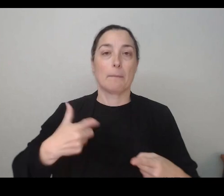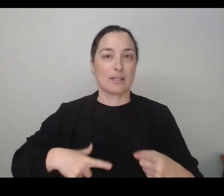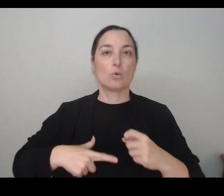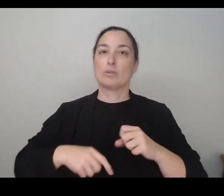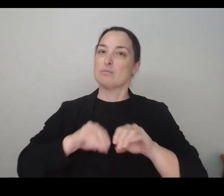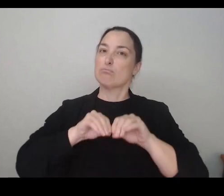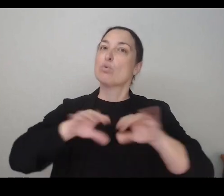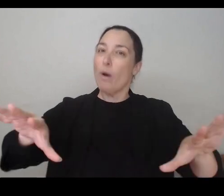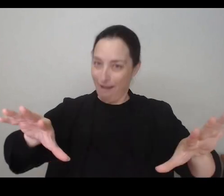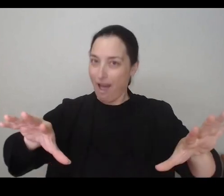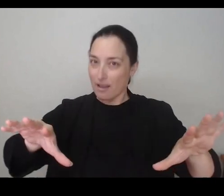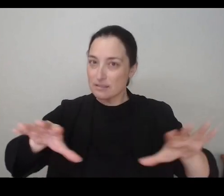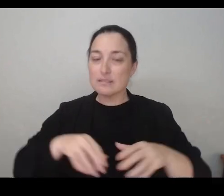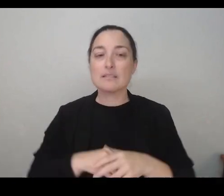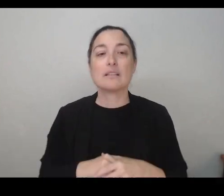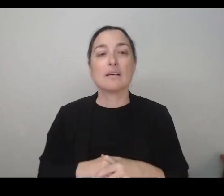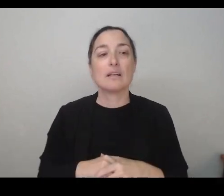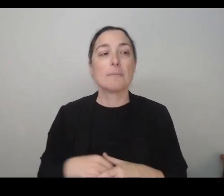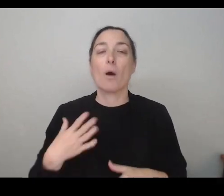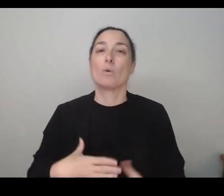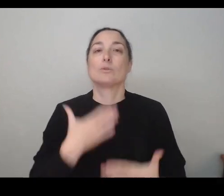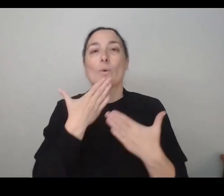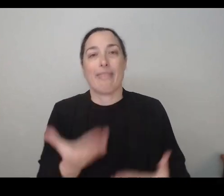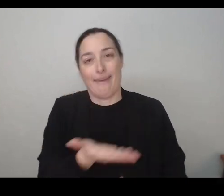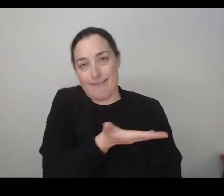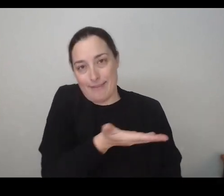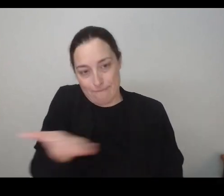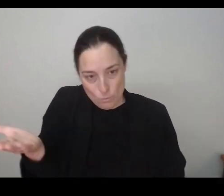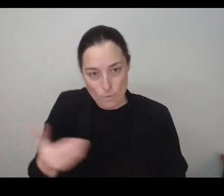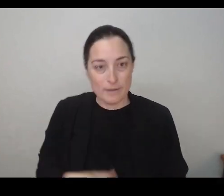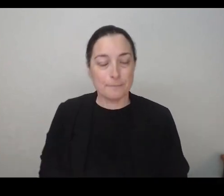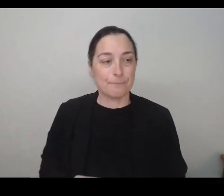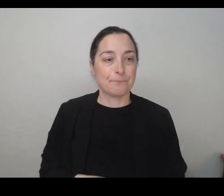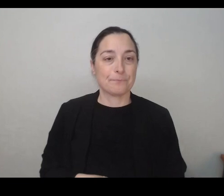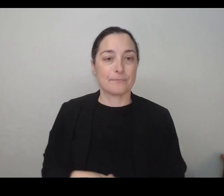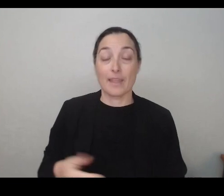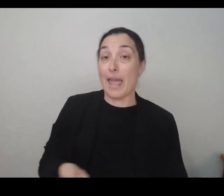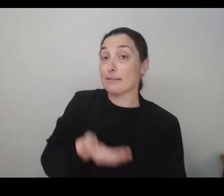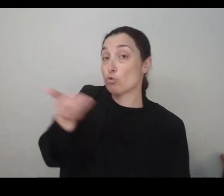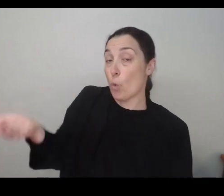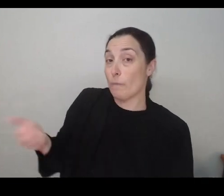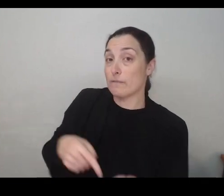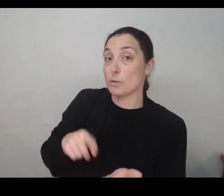but I would like to thank everyone and I hand over to the director.